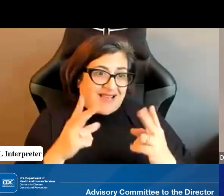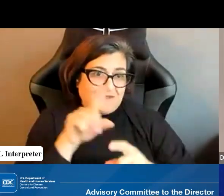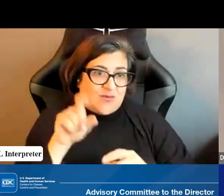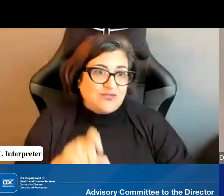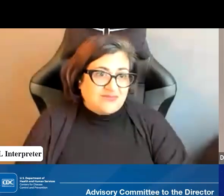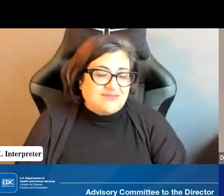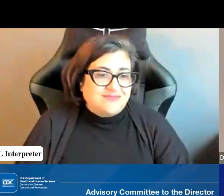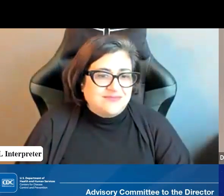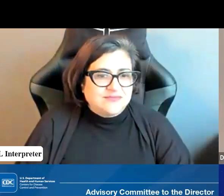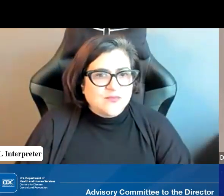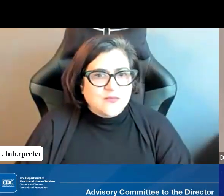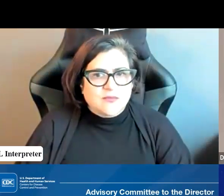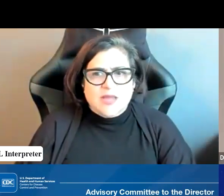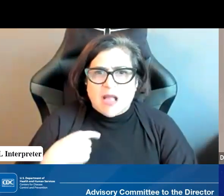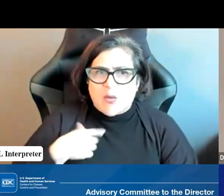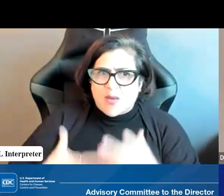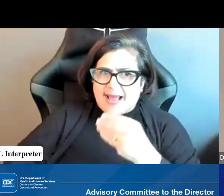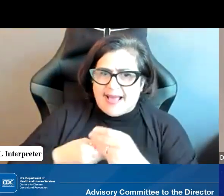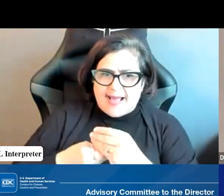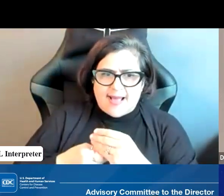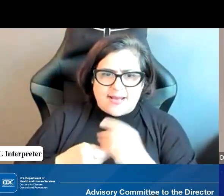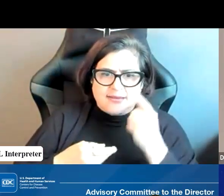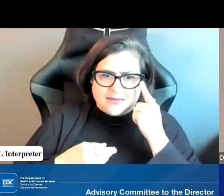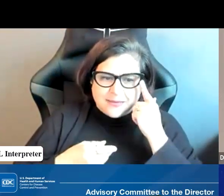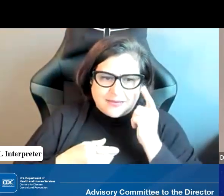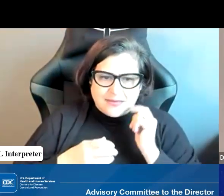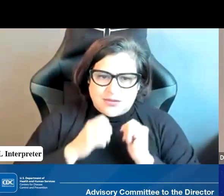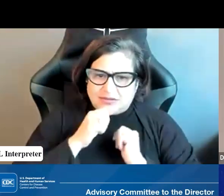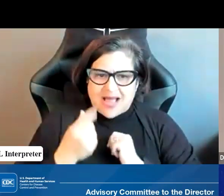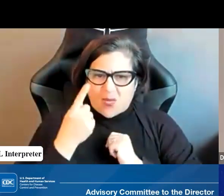Well, Kate, if I can add, I also think, right? There's not one answer to that, right?